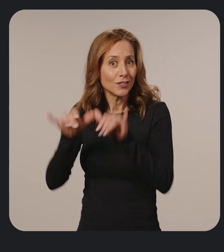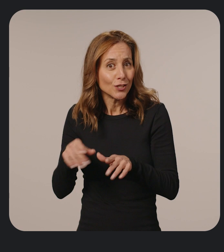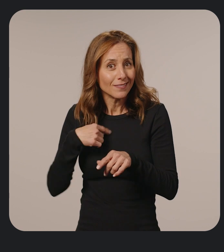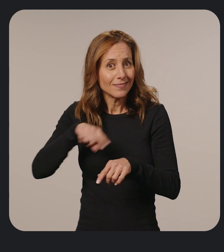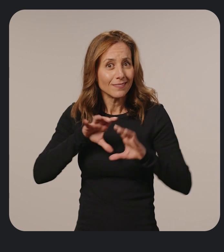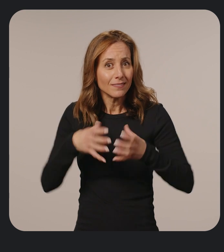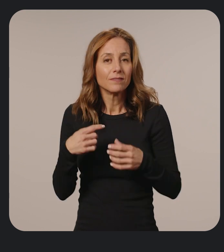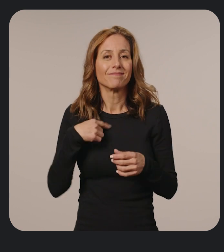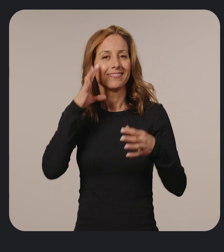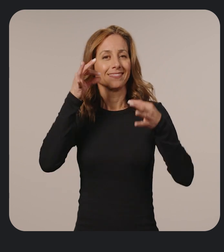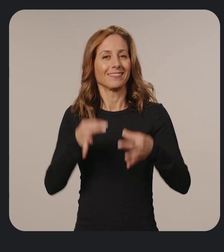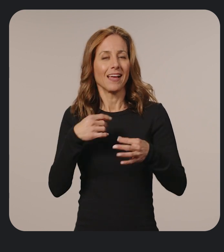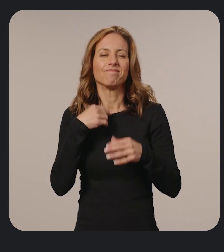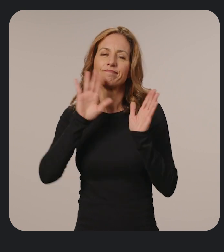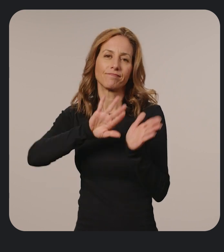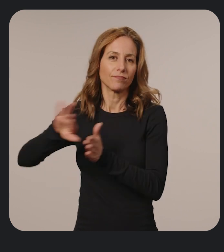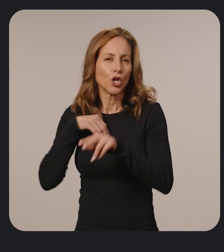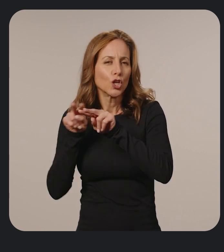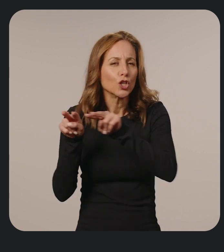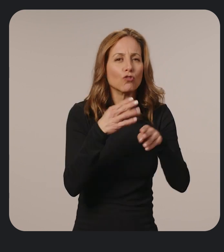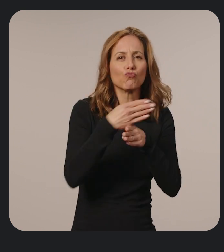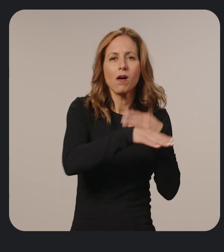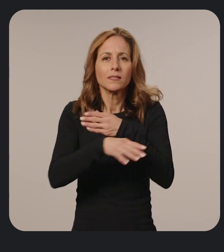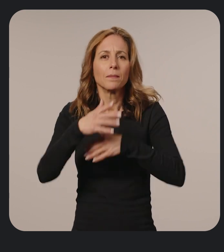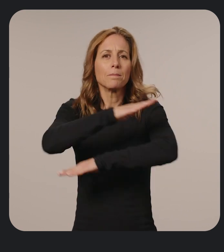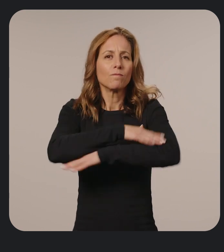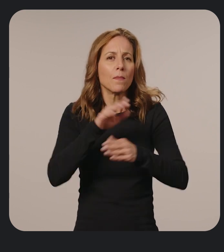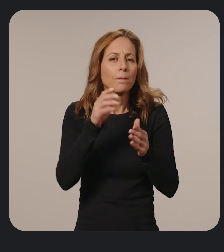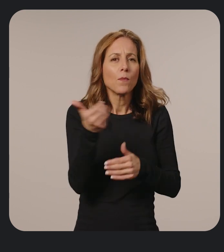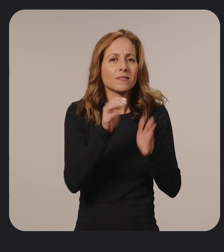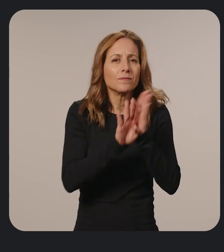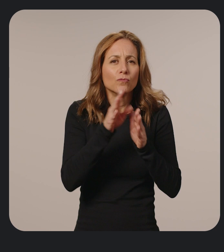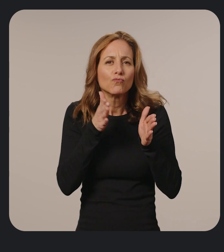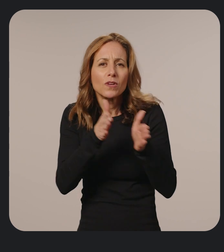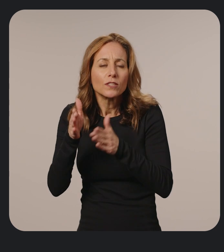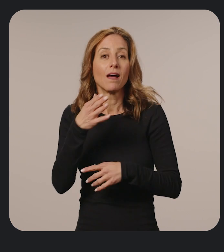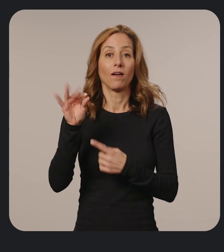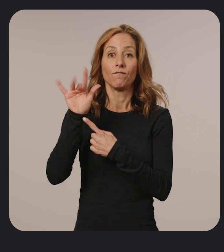as engineers. We decided that we'd look at cross-platform mobile development strategies, and Flutter